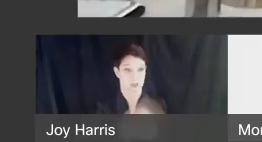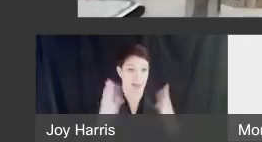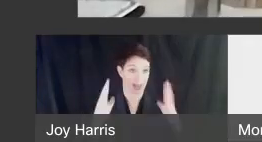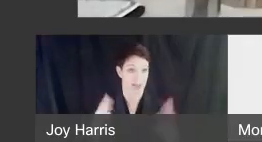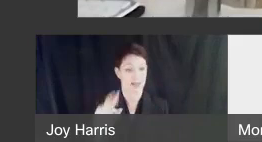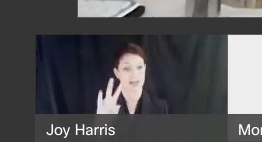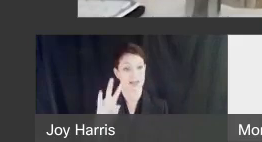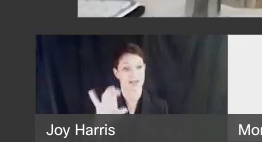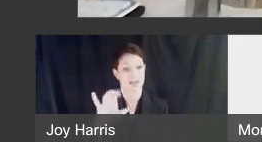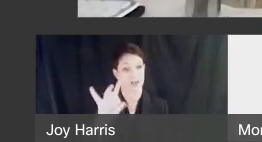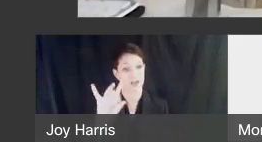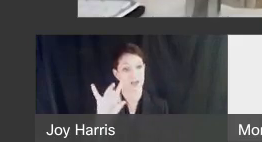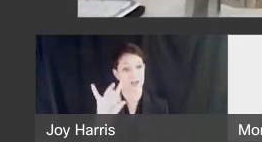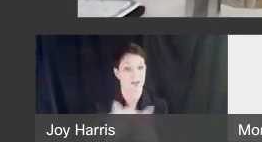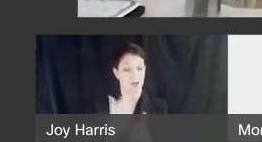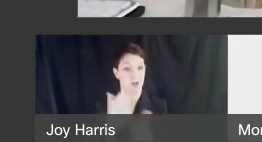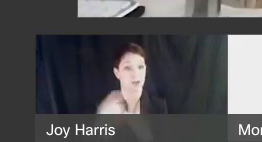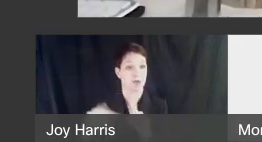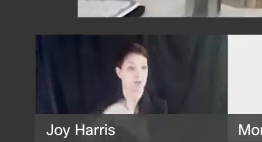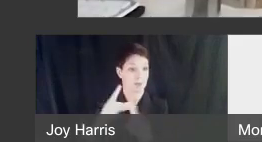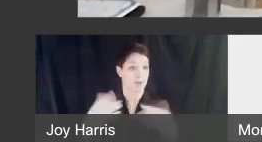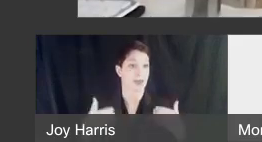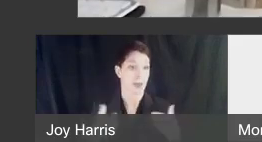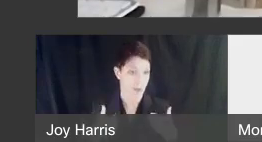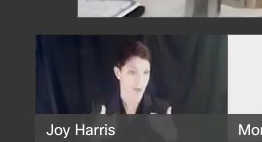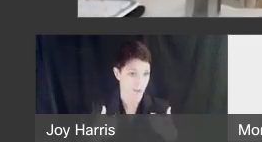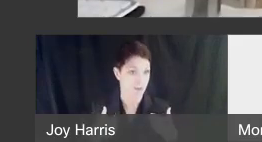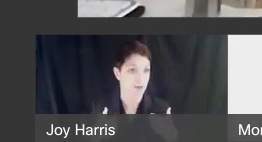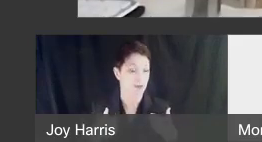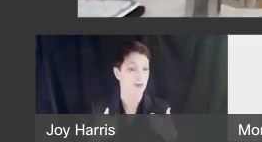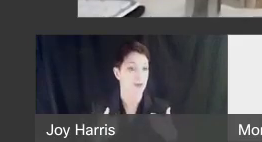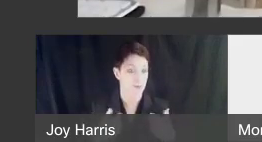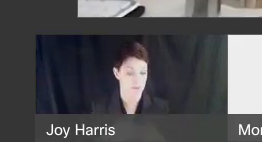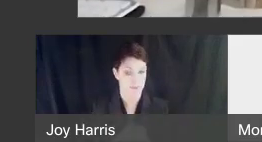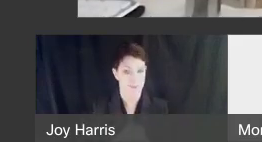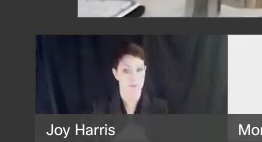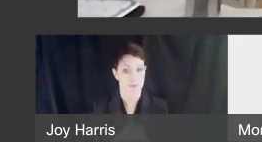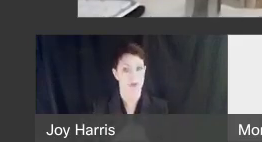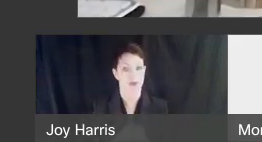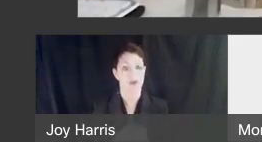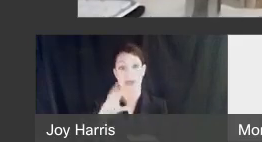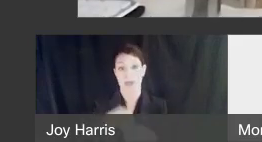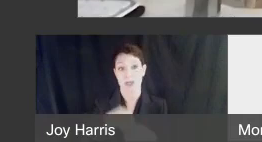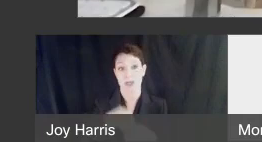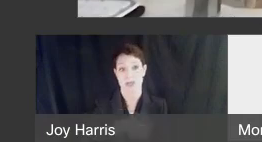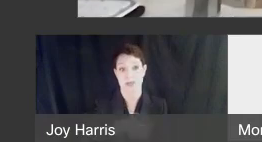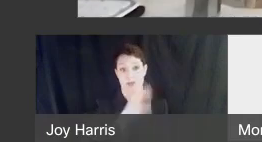new cases of COVID-19 reported in the County, for the dates inclusive of Wednesday, March the 10th